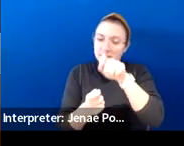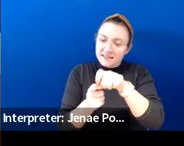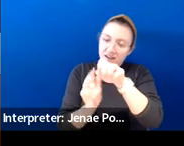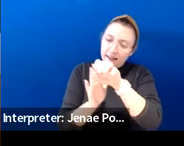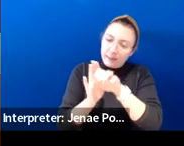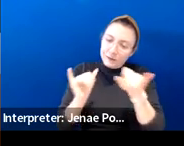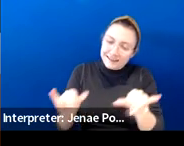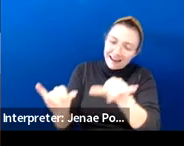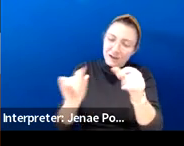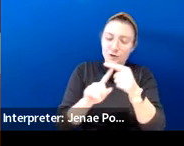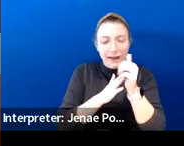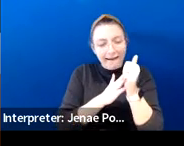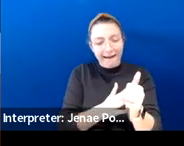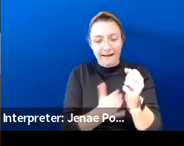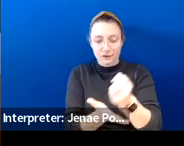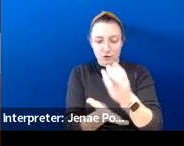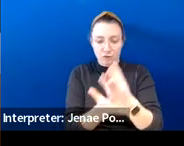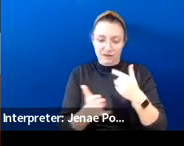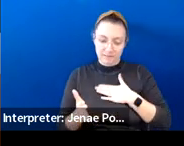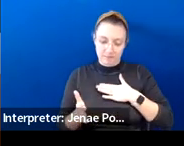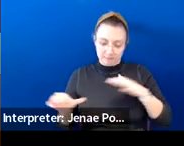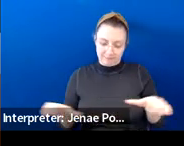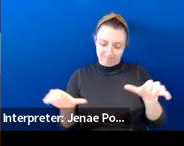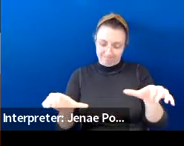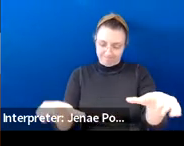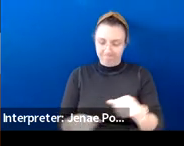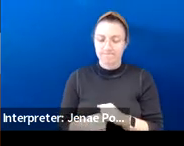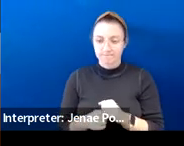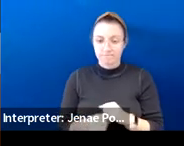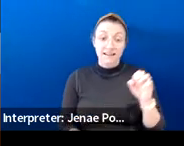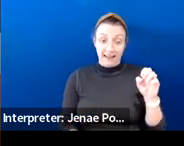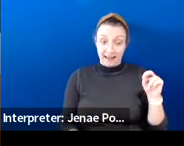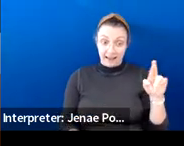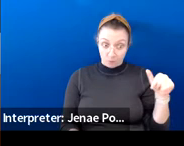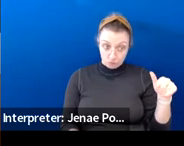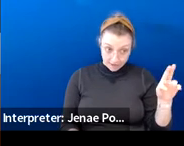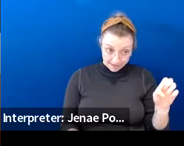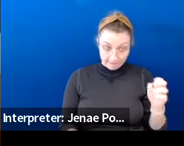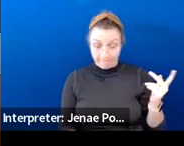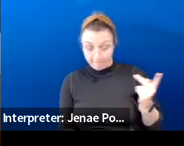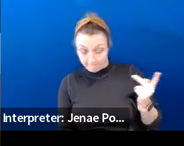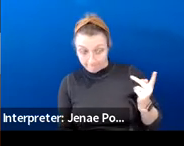to guide social workers, conduct As Enrique and I assist students this year, and as we move on